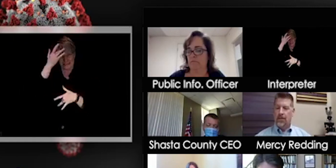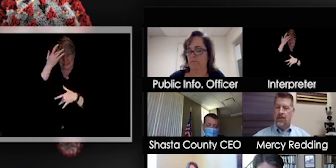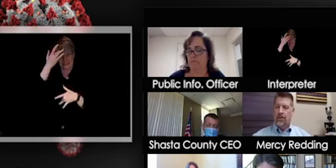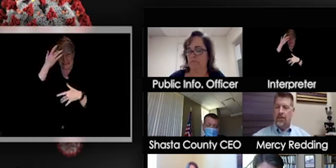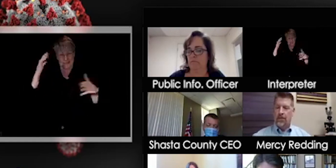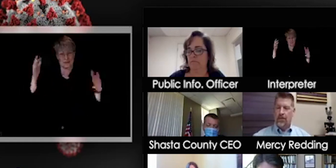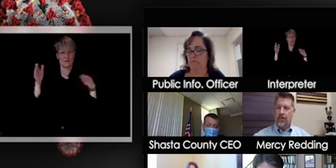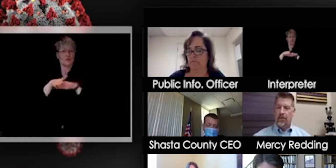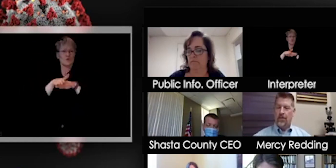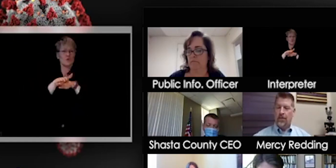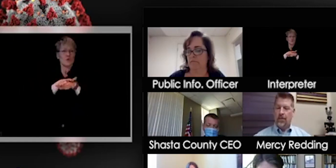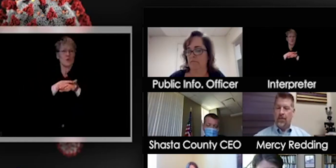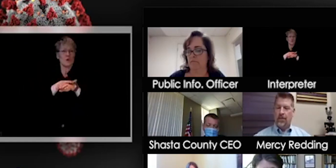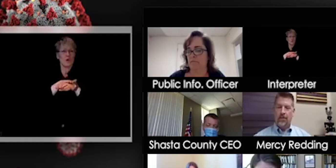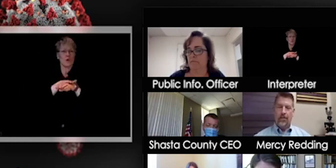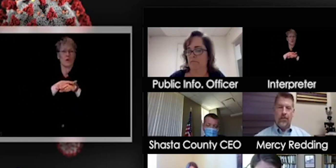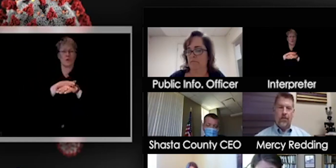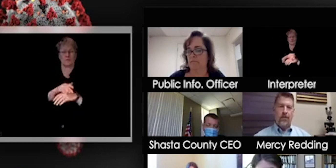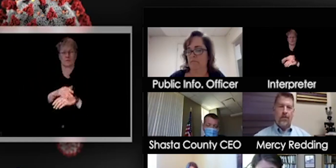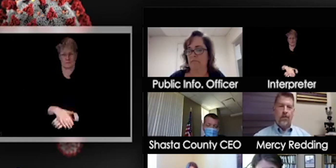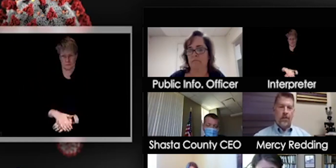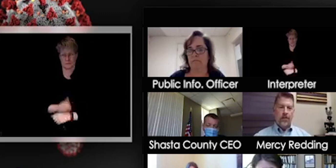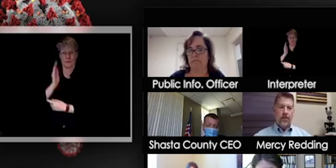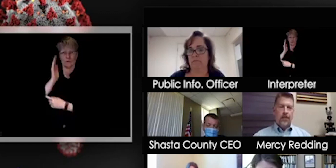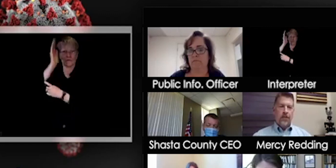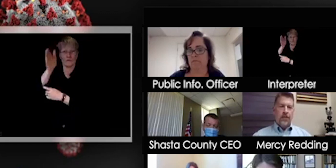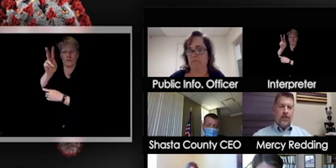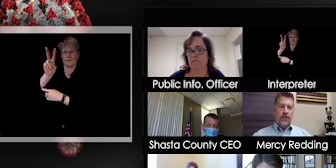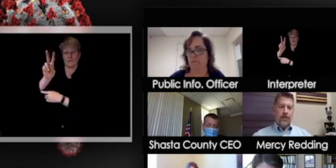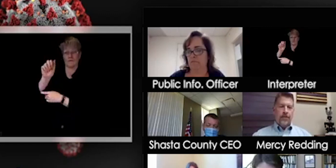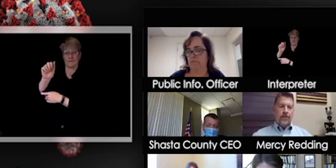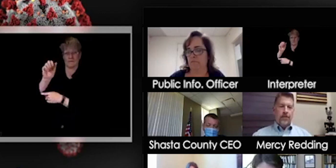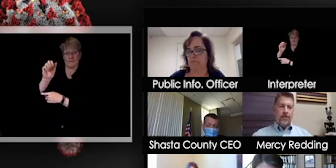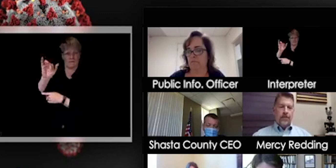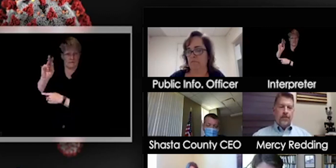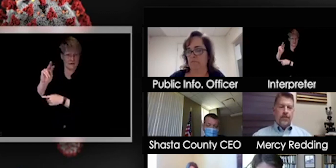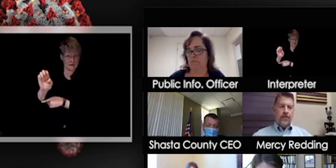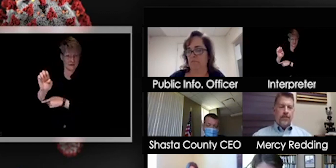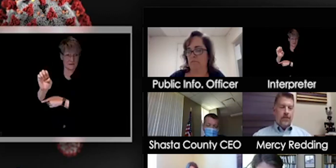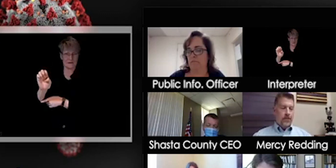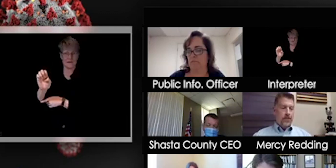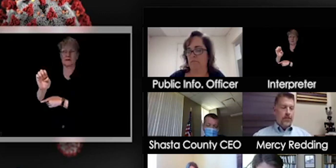going to target different groups. There's a variety of different kinds of vaccines in